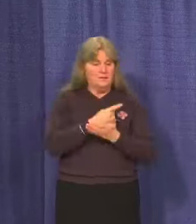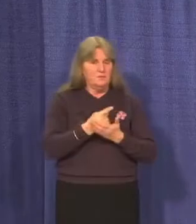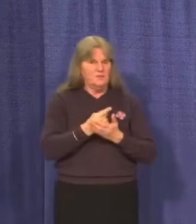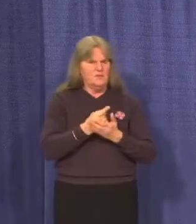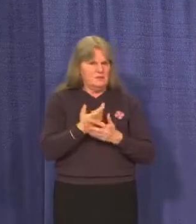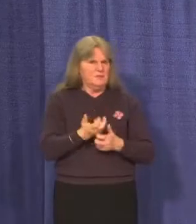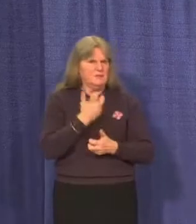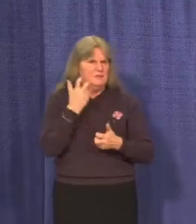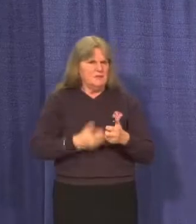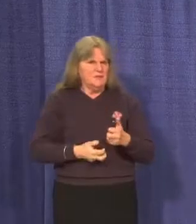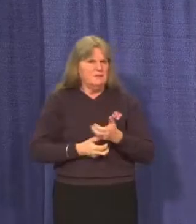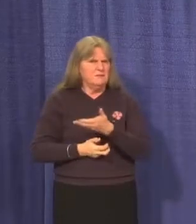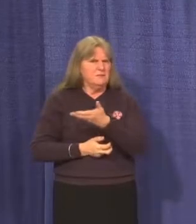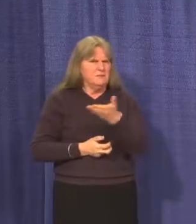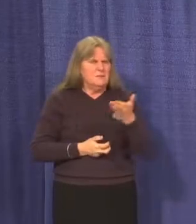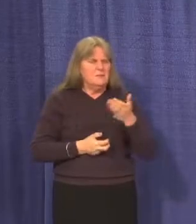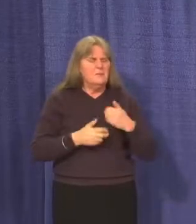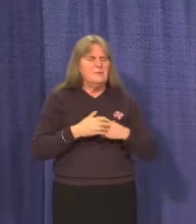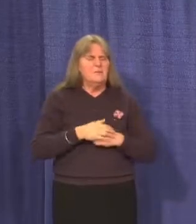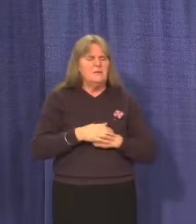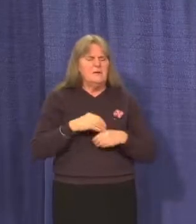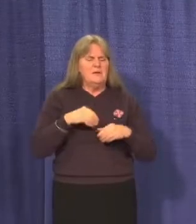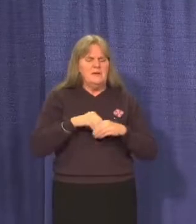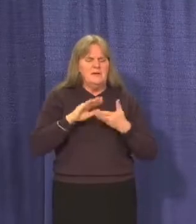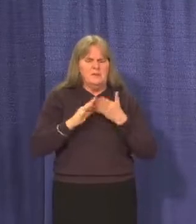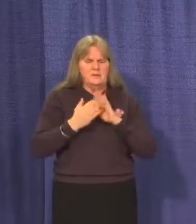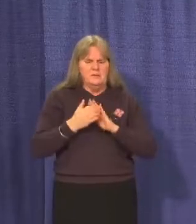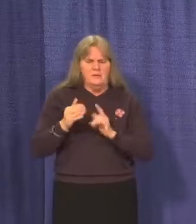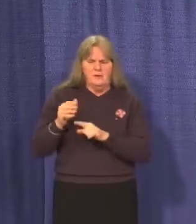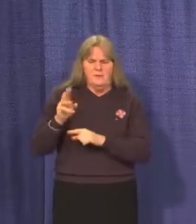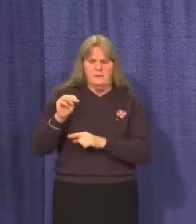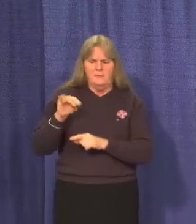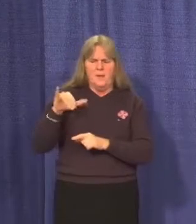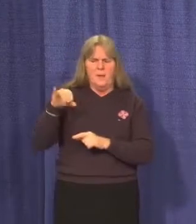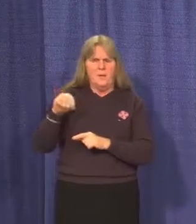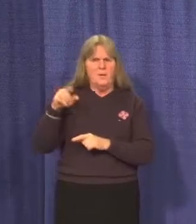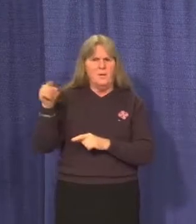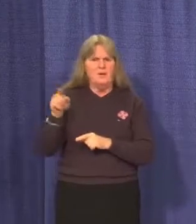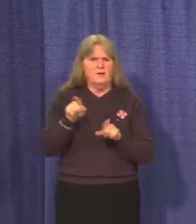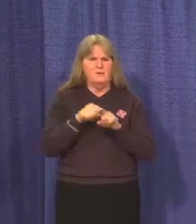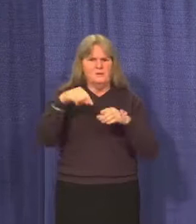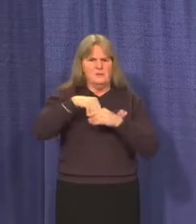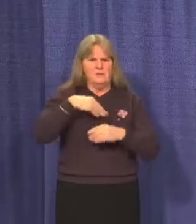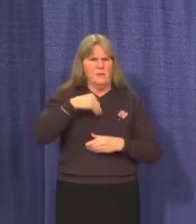a week it has been for some Yukoners, particularly those in the community of Mayo and in